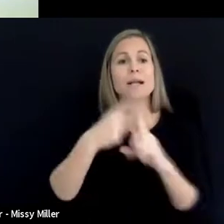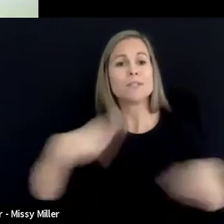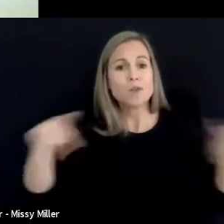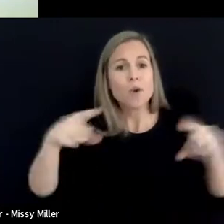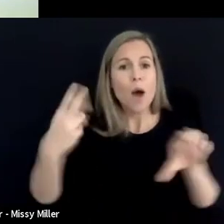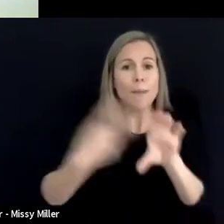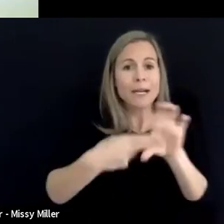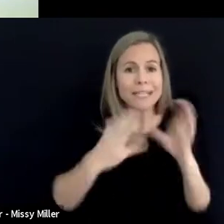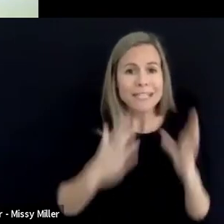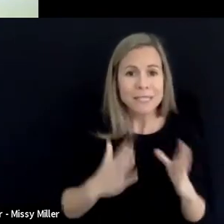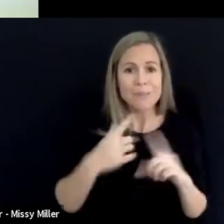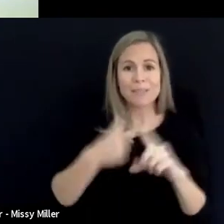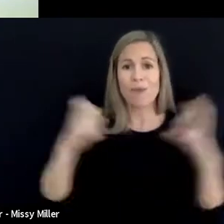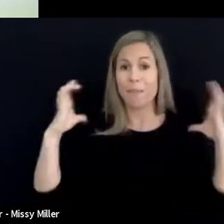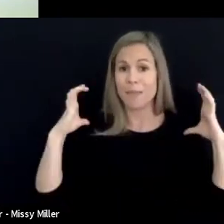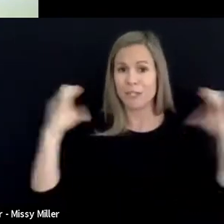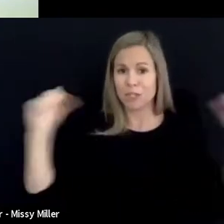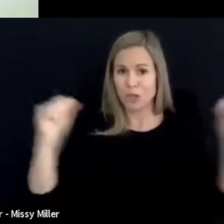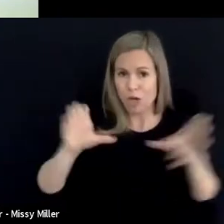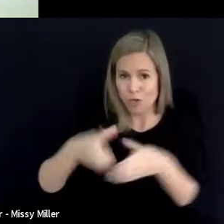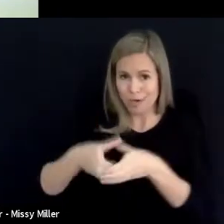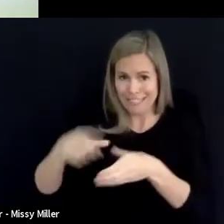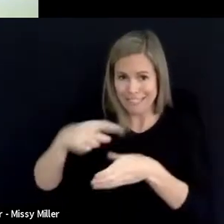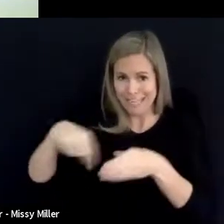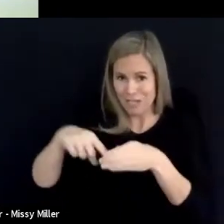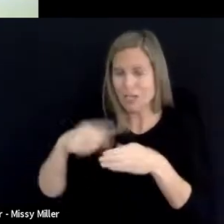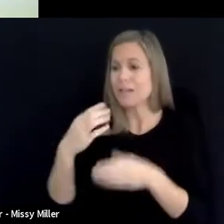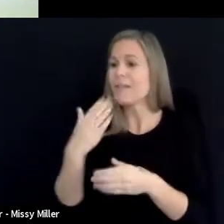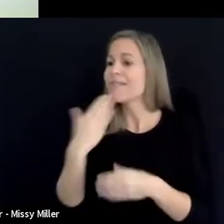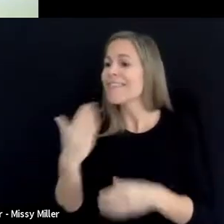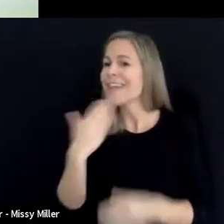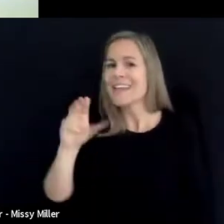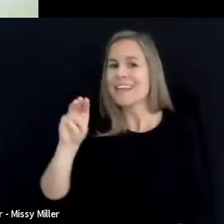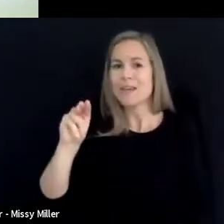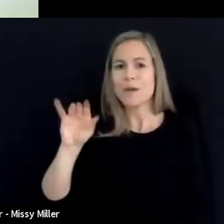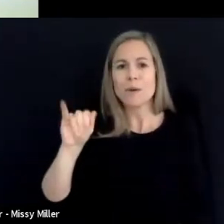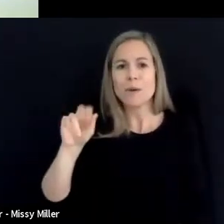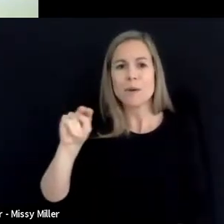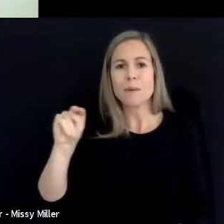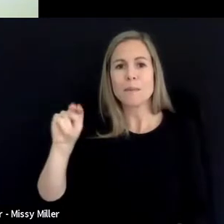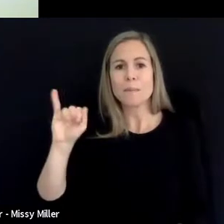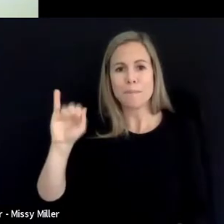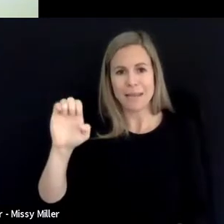and all of our great participants from the charge family out there, thank you so much for your help.